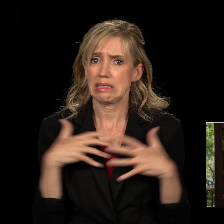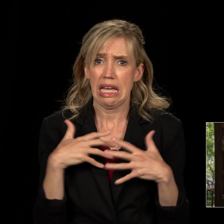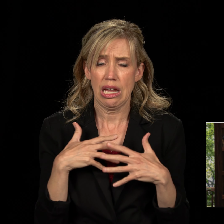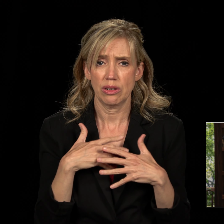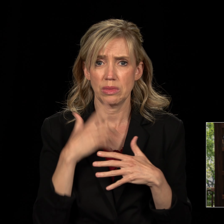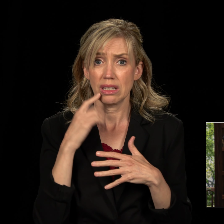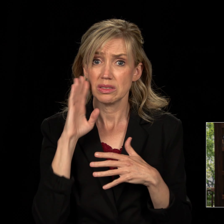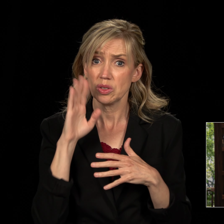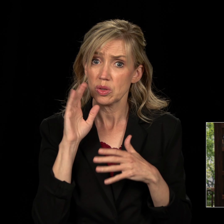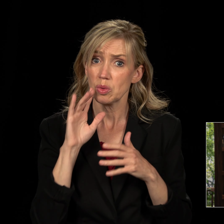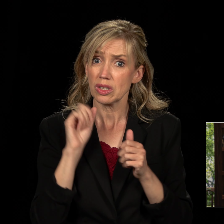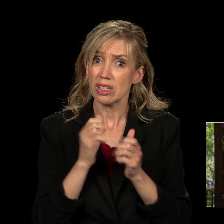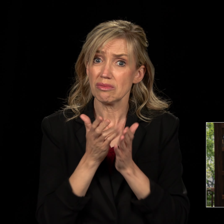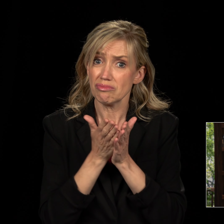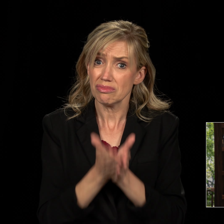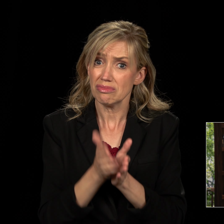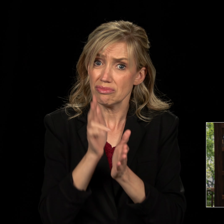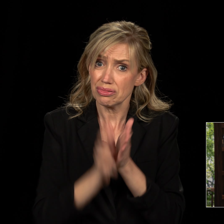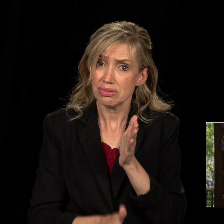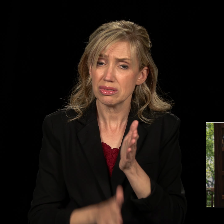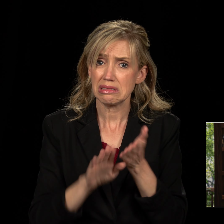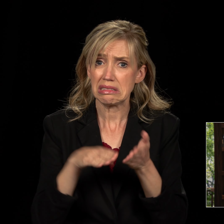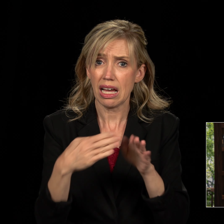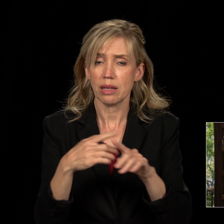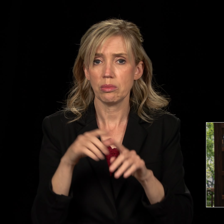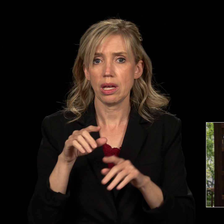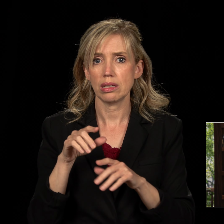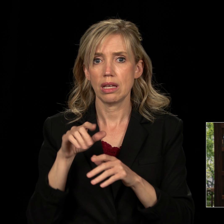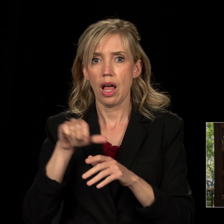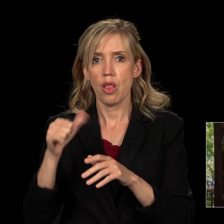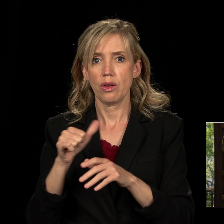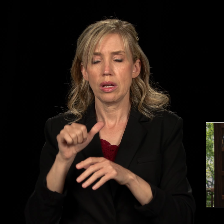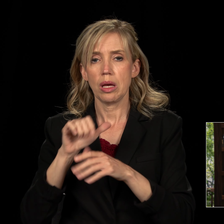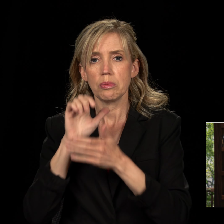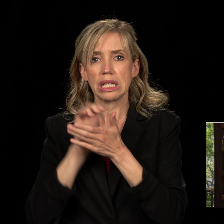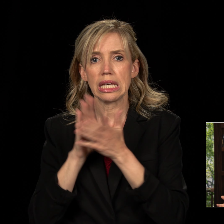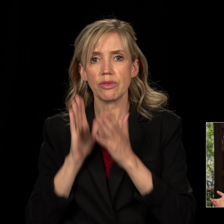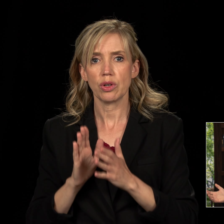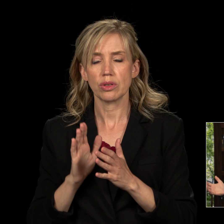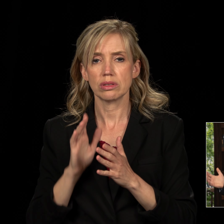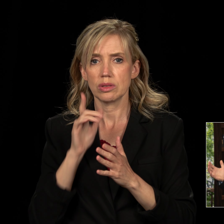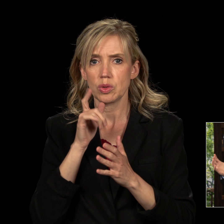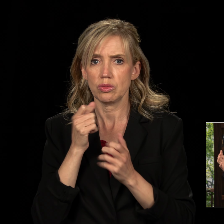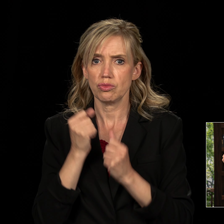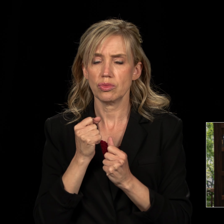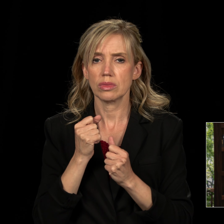Moravian believers on the boat had just started a worship service when a massive wave crashed over